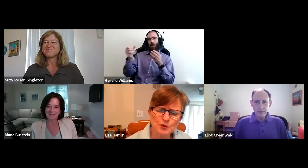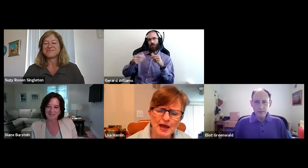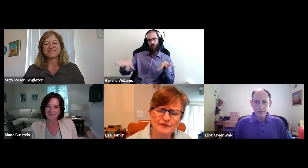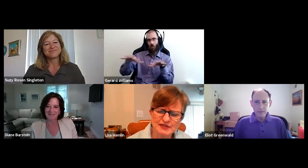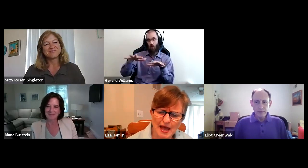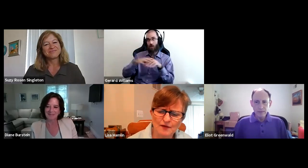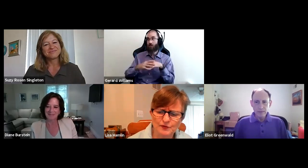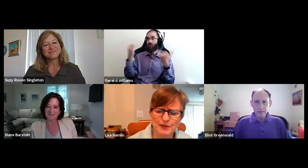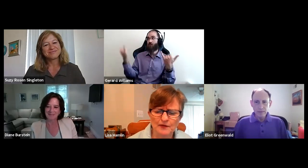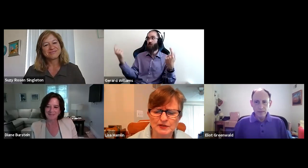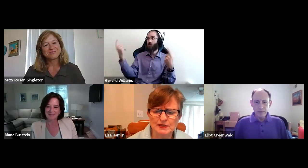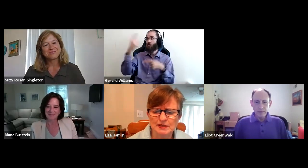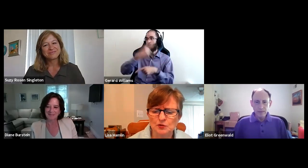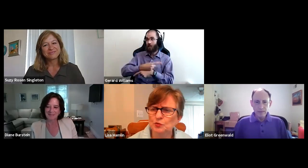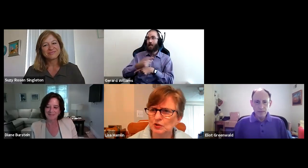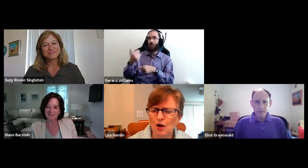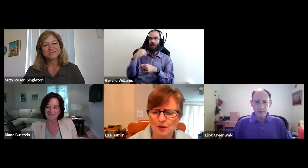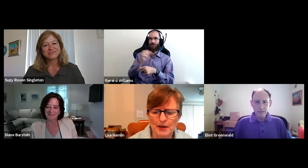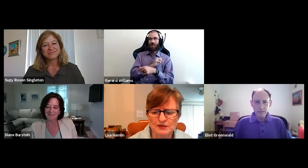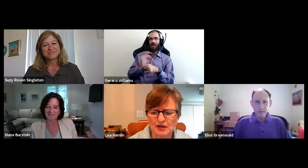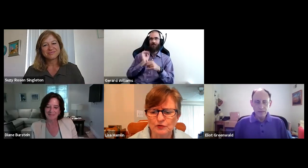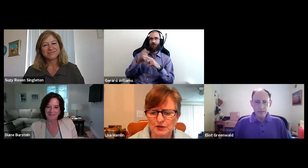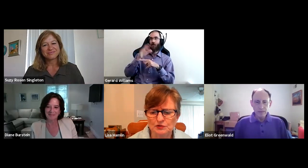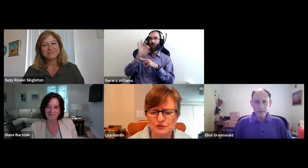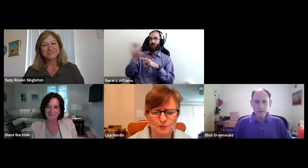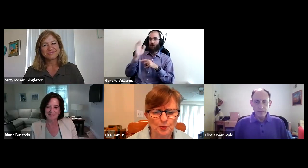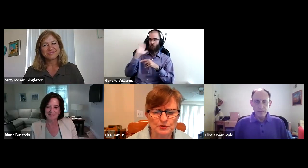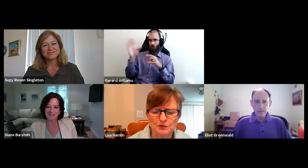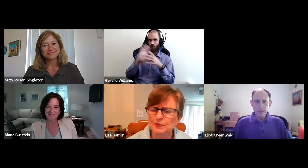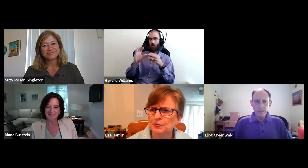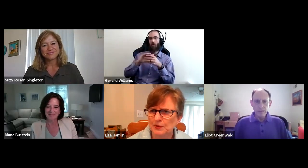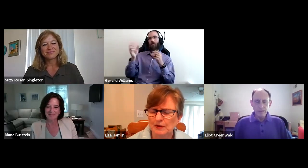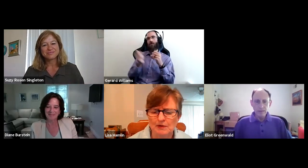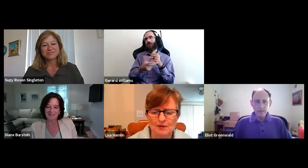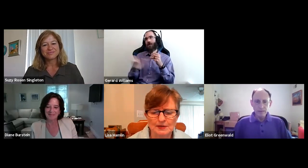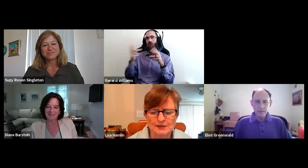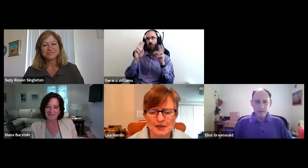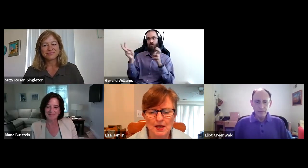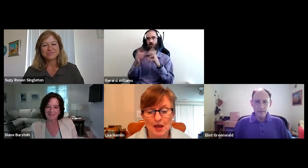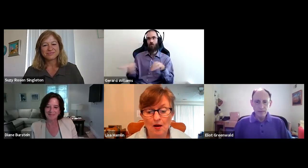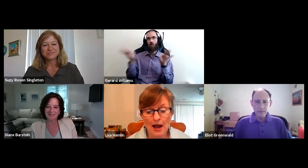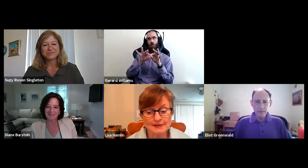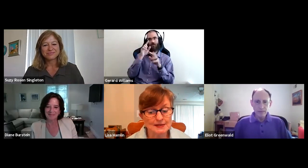Today we have staff from the FCC who will talk about several issues important to people with hearing loss.